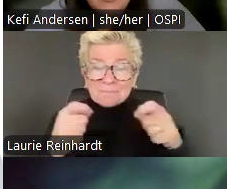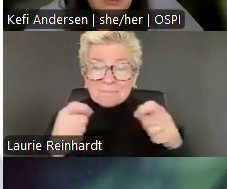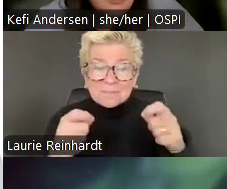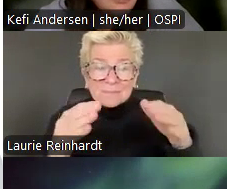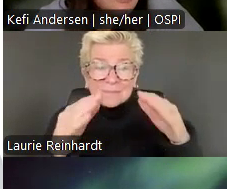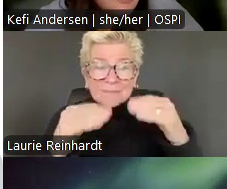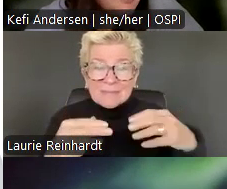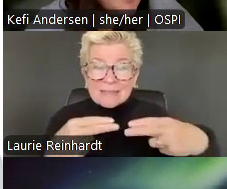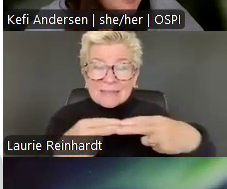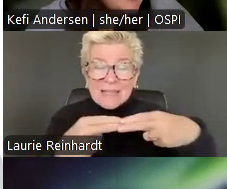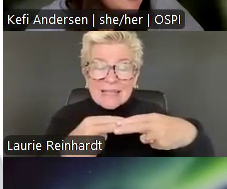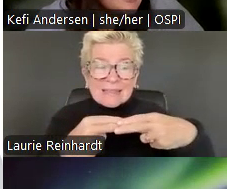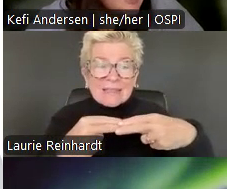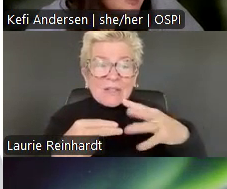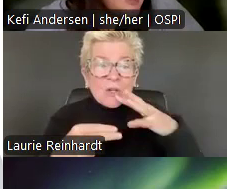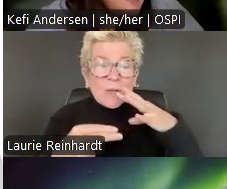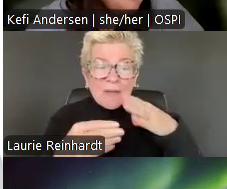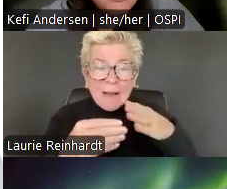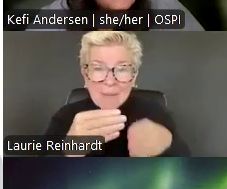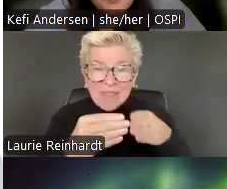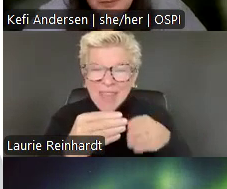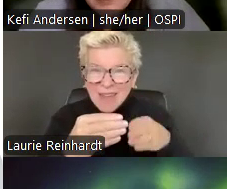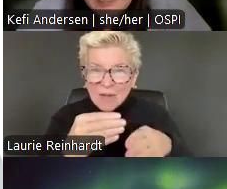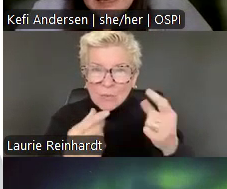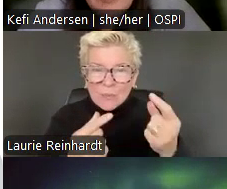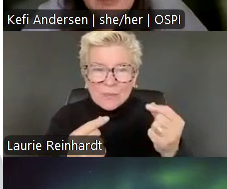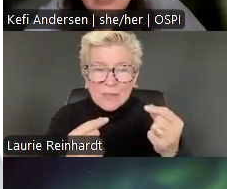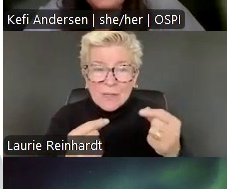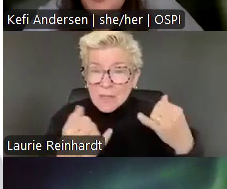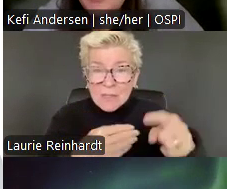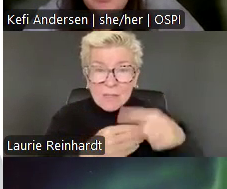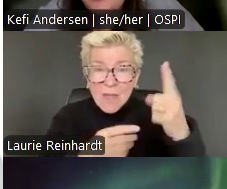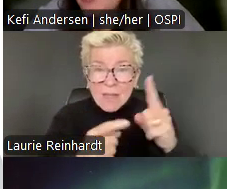and we're going to talk about the end here so today's conversation we know